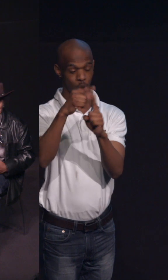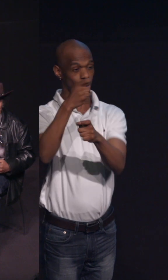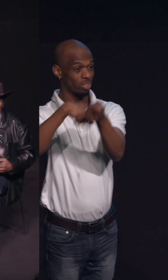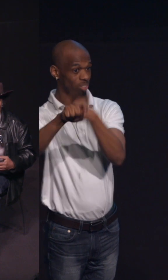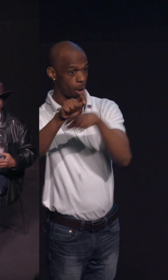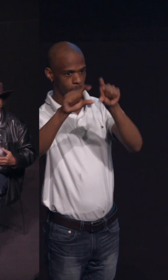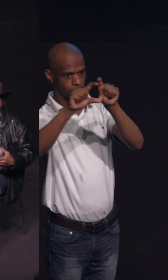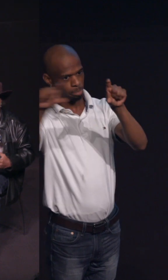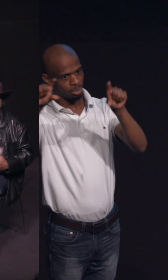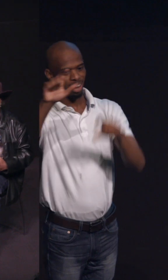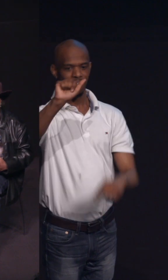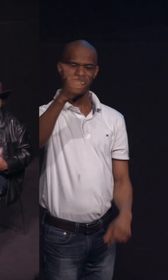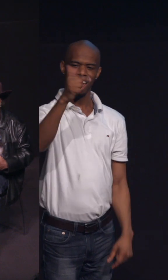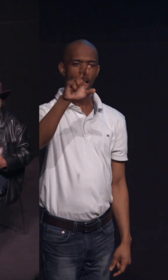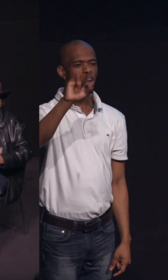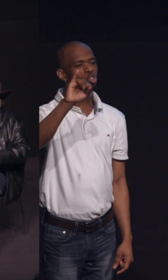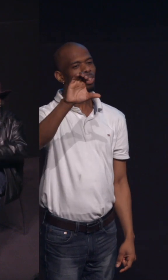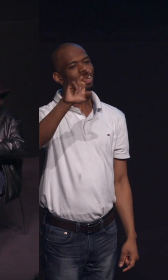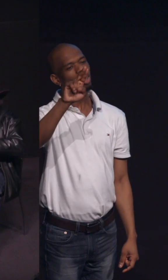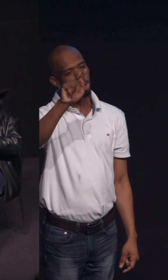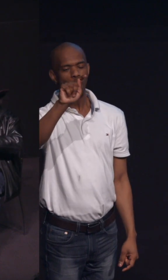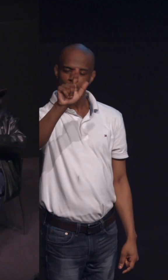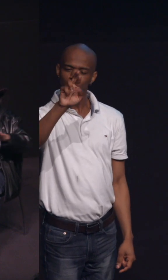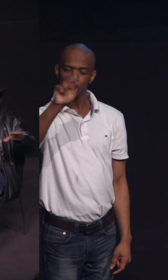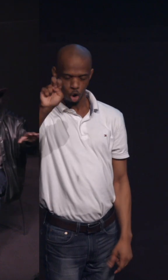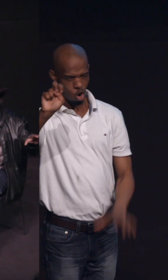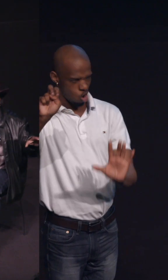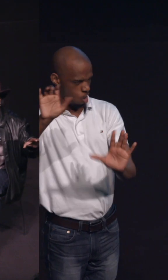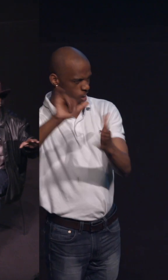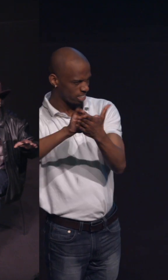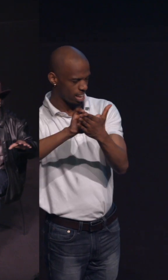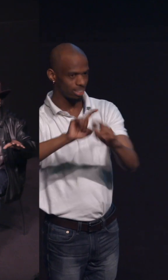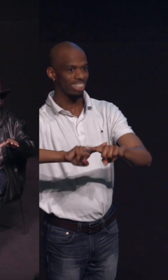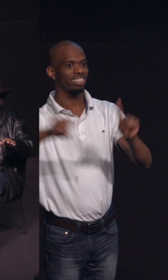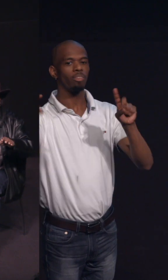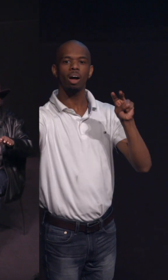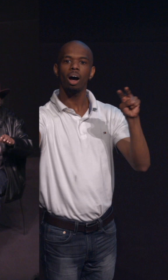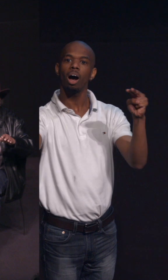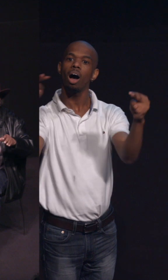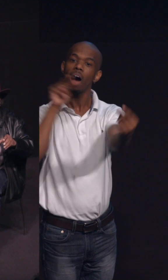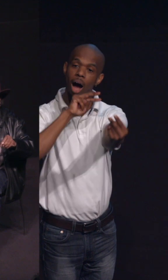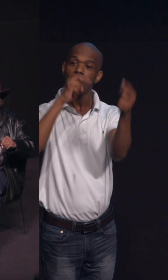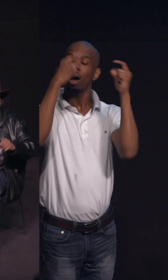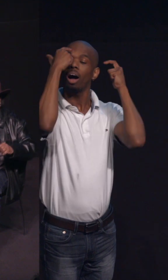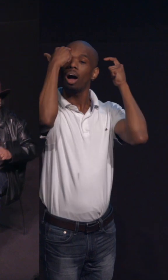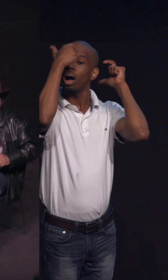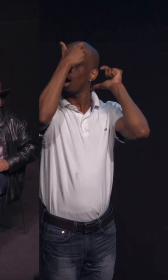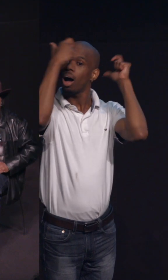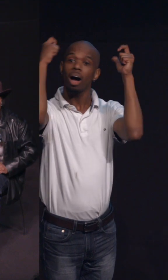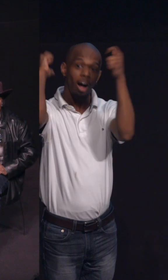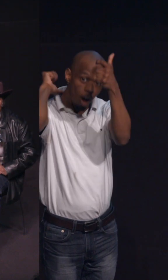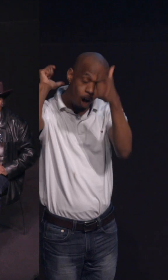If I say "agriculture" during that whole--the whole spectrum. If you look at California, that's the leading industry in